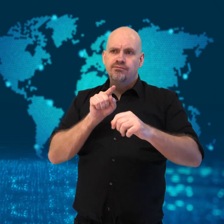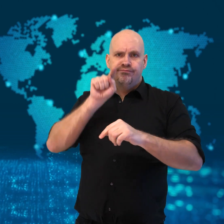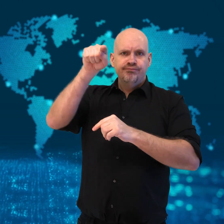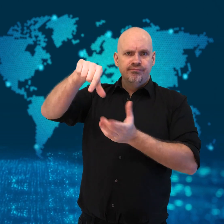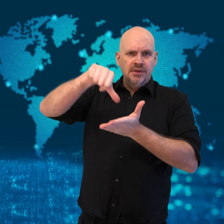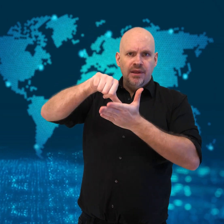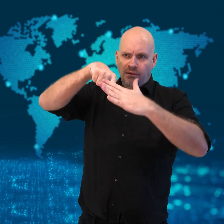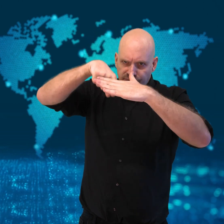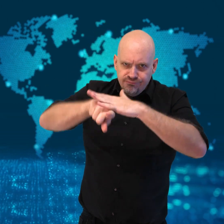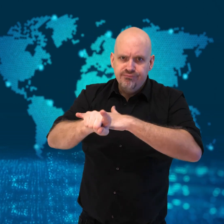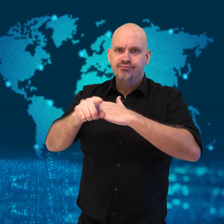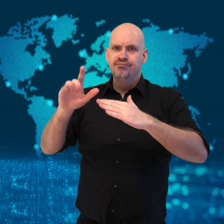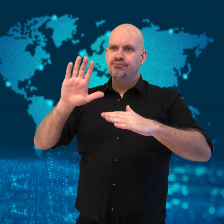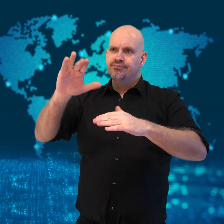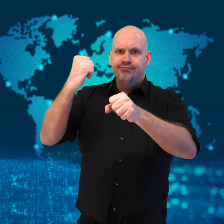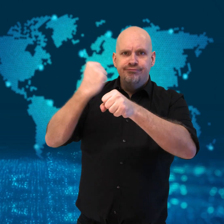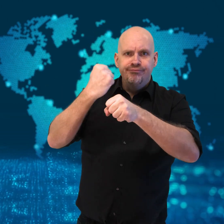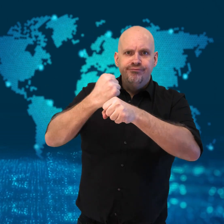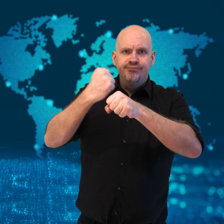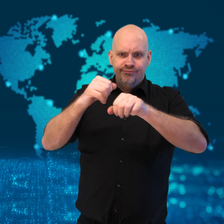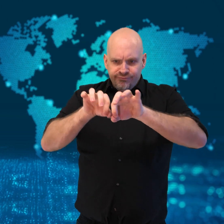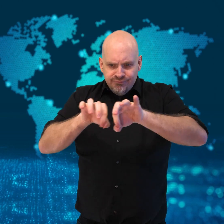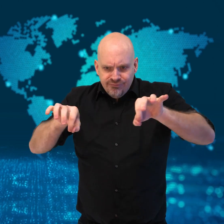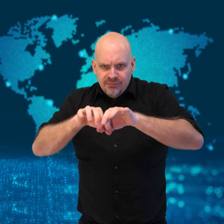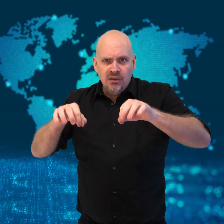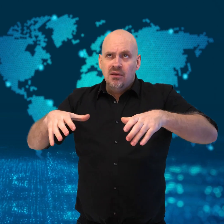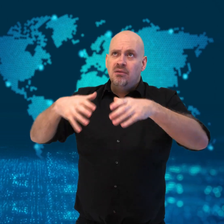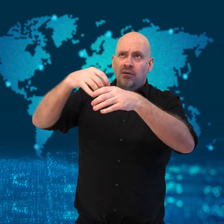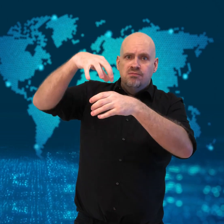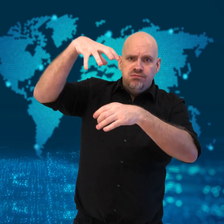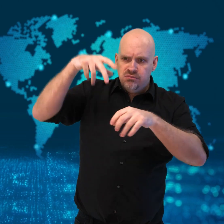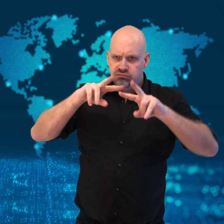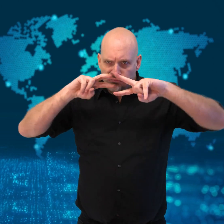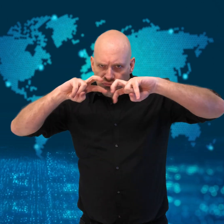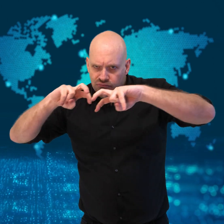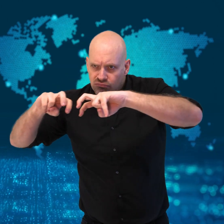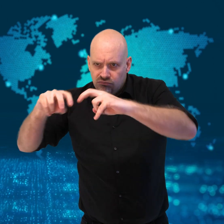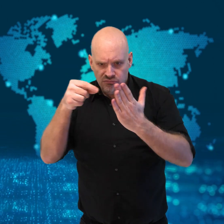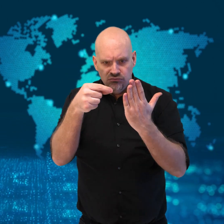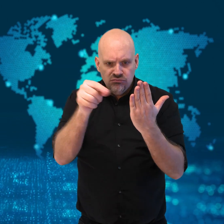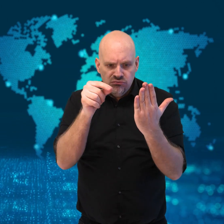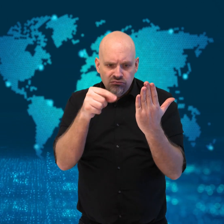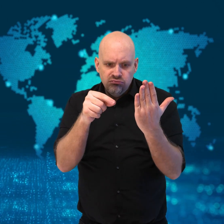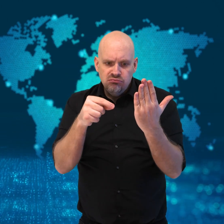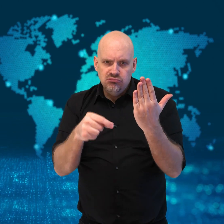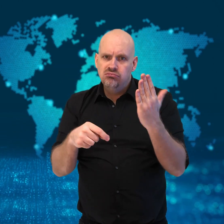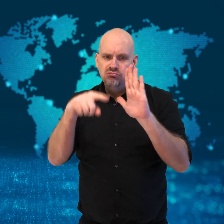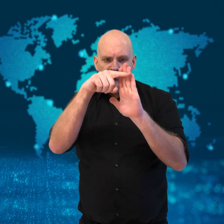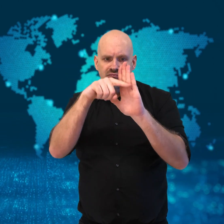In return, the US, China, France,